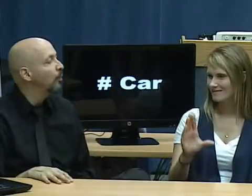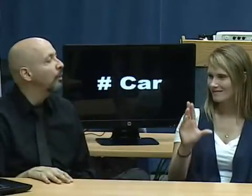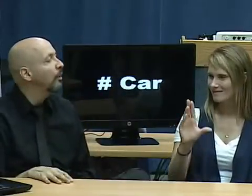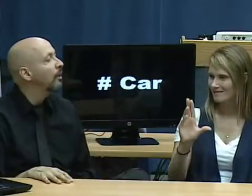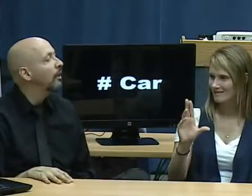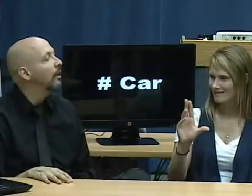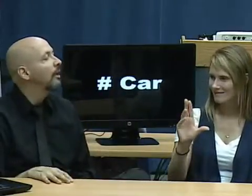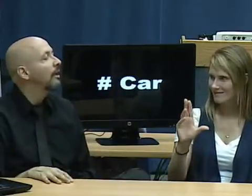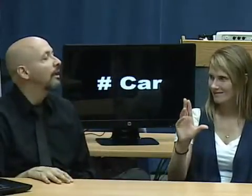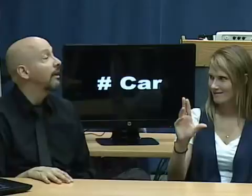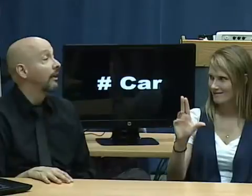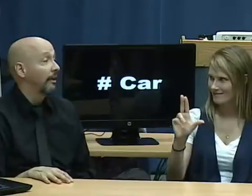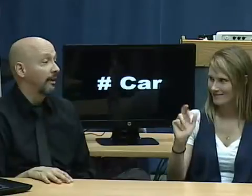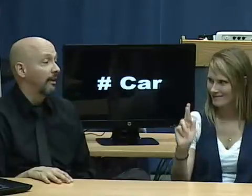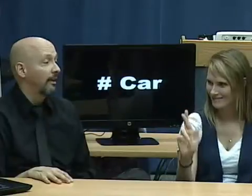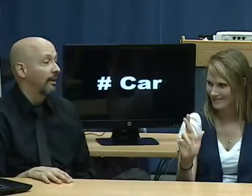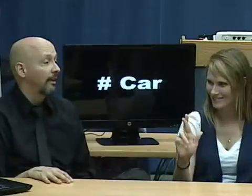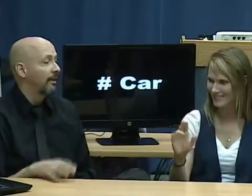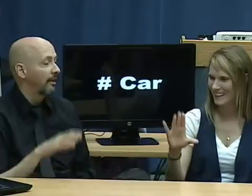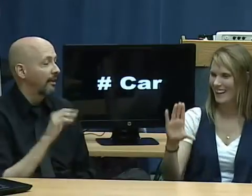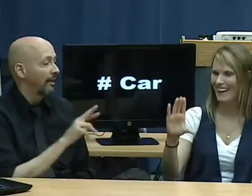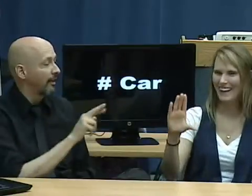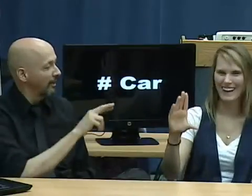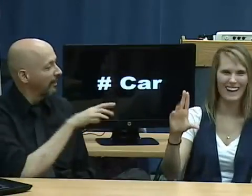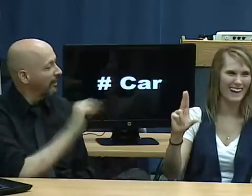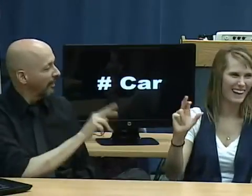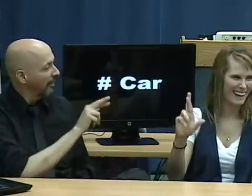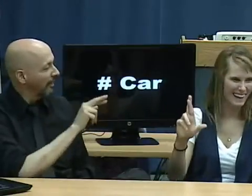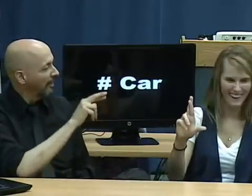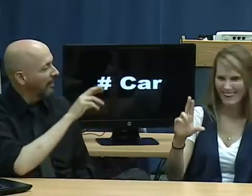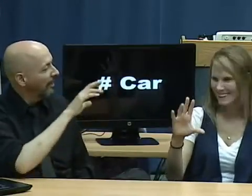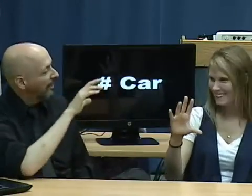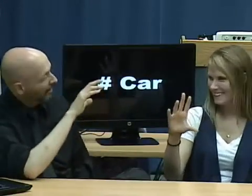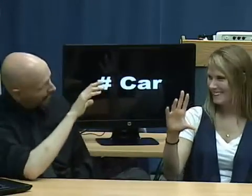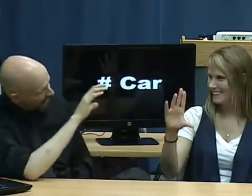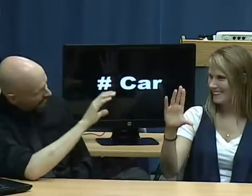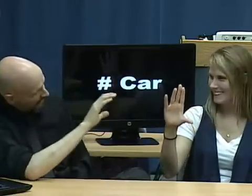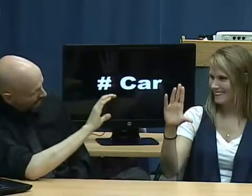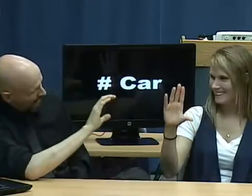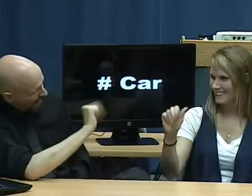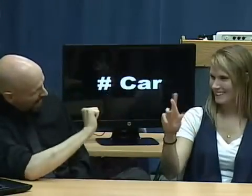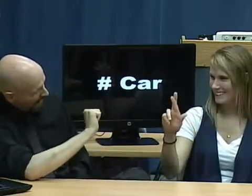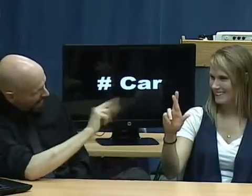C....... #CAR #CAR #CAR #CAR